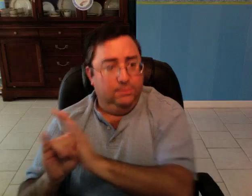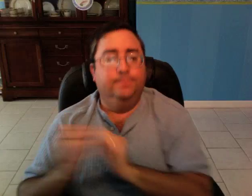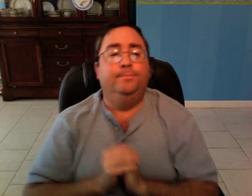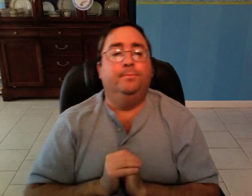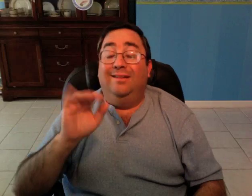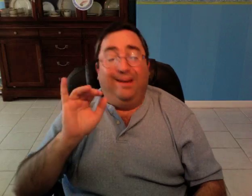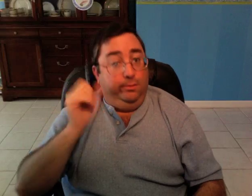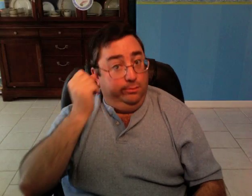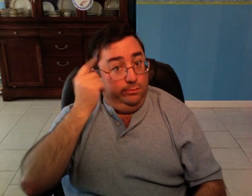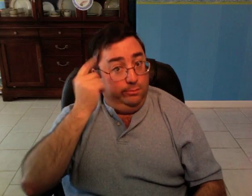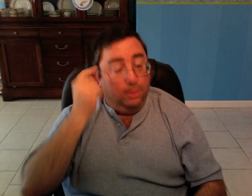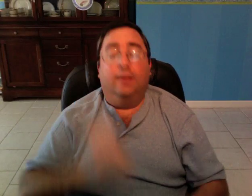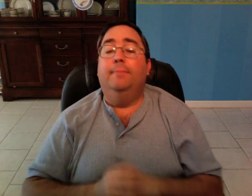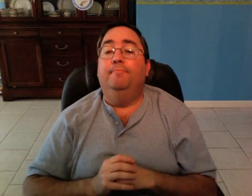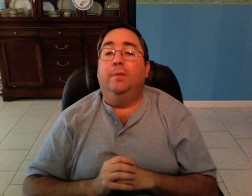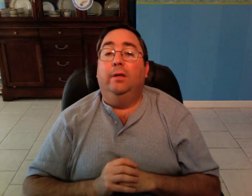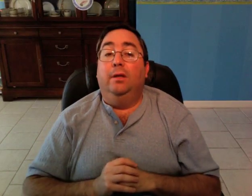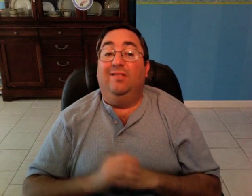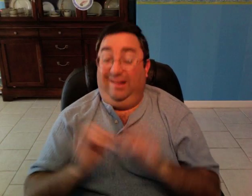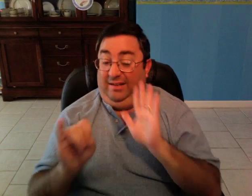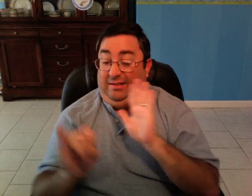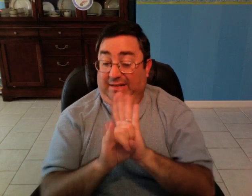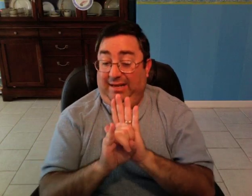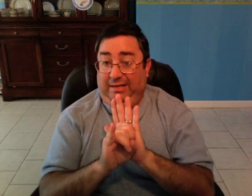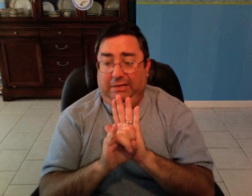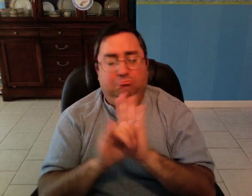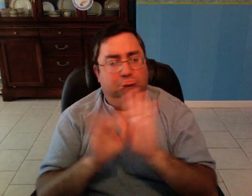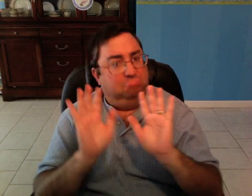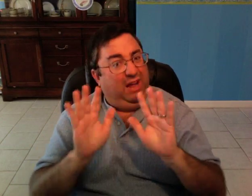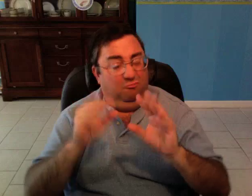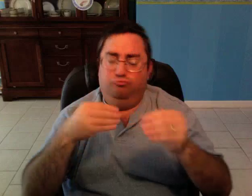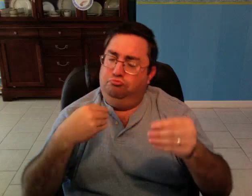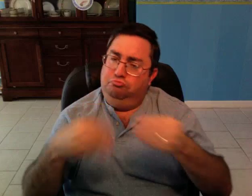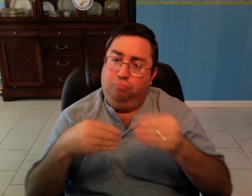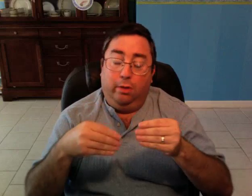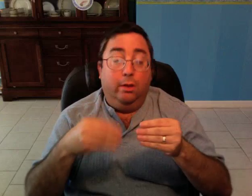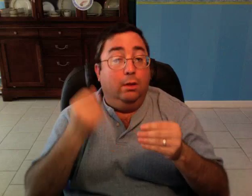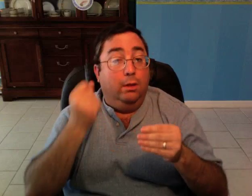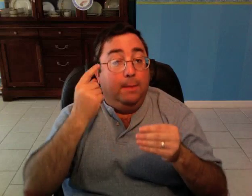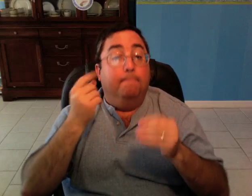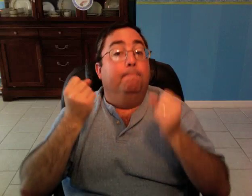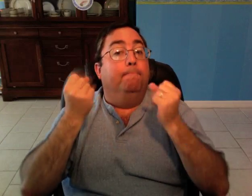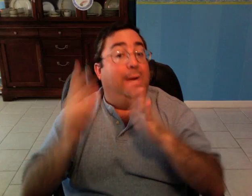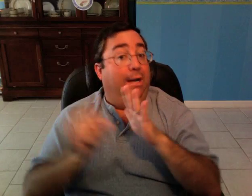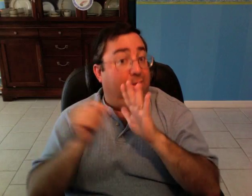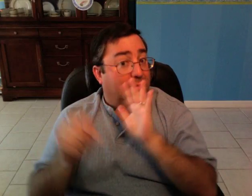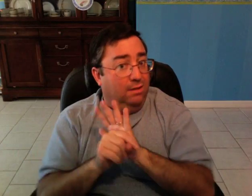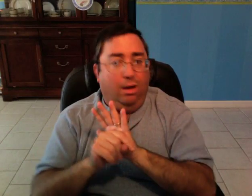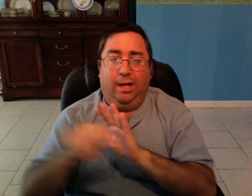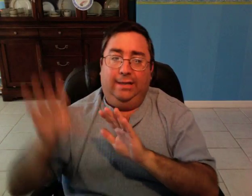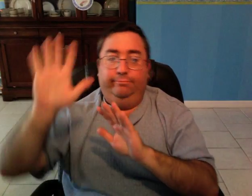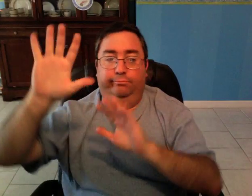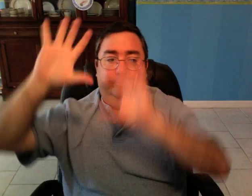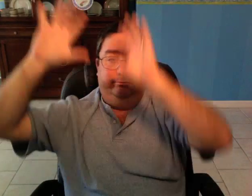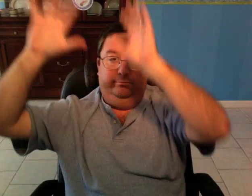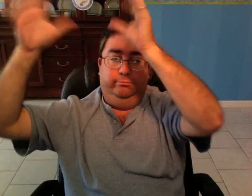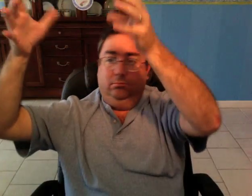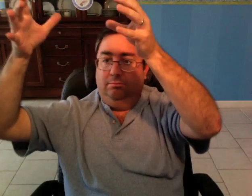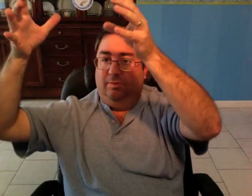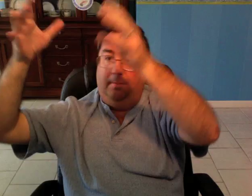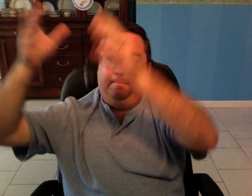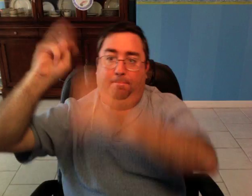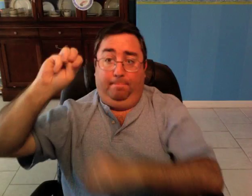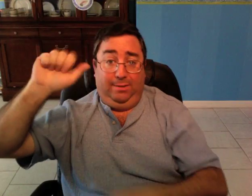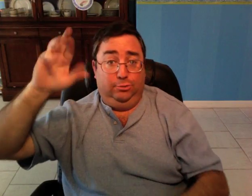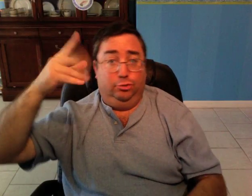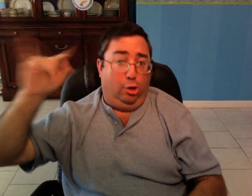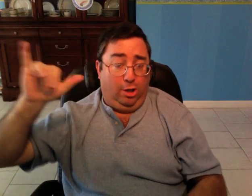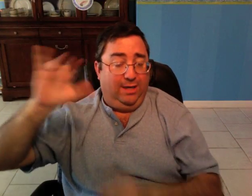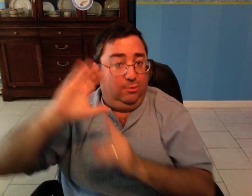Identities may be fluid, but many times, the majority culture